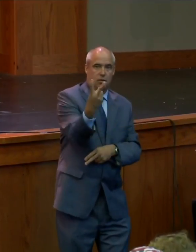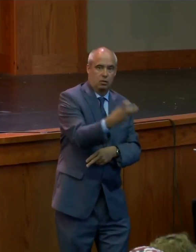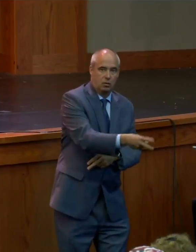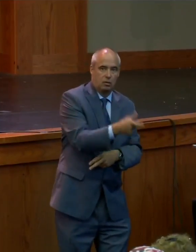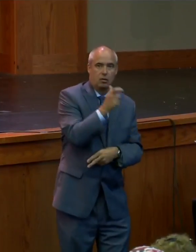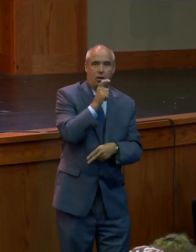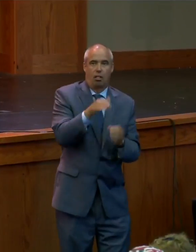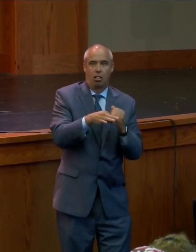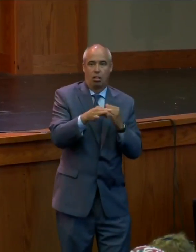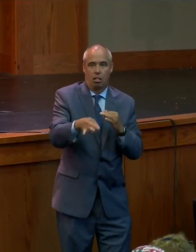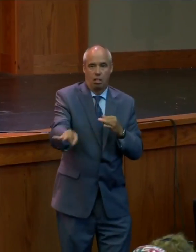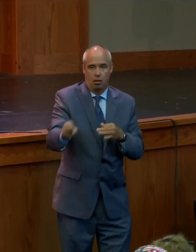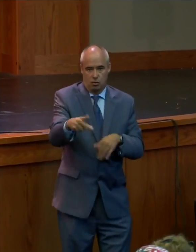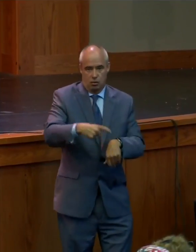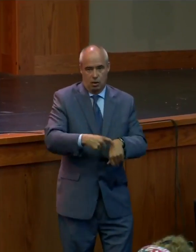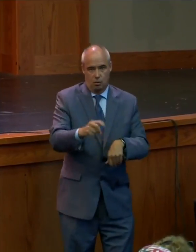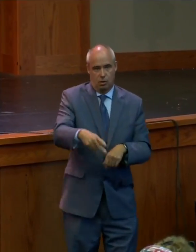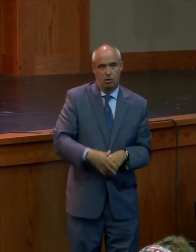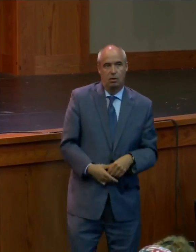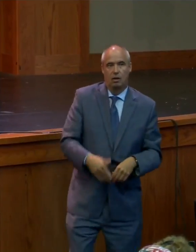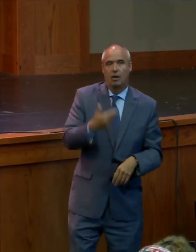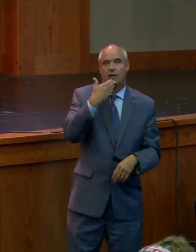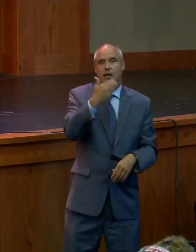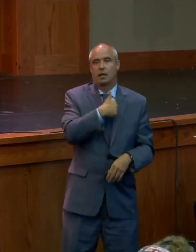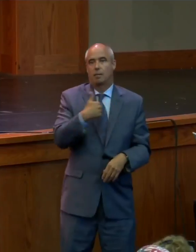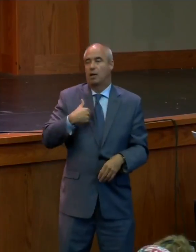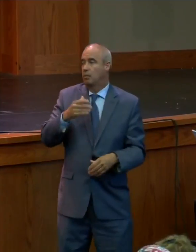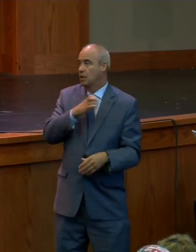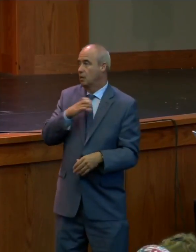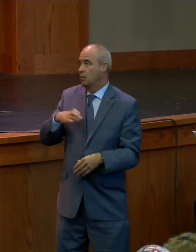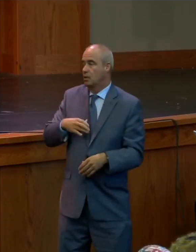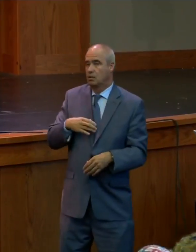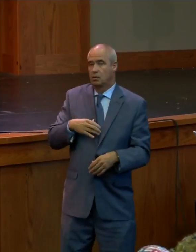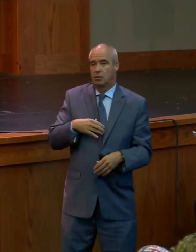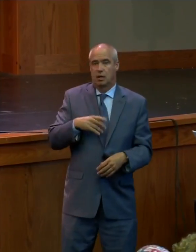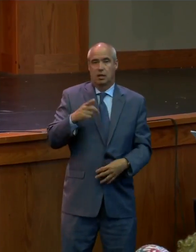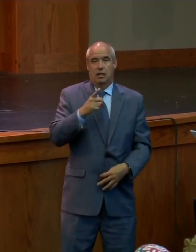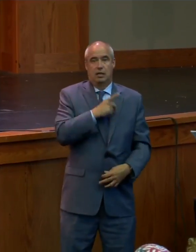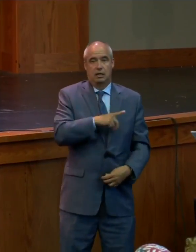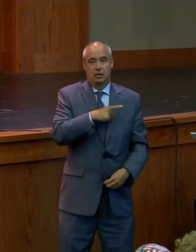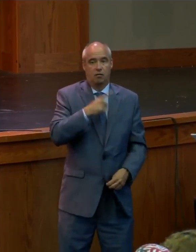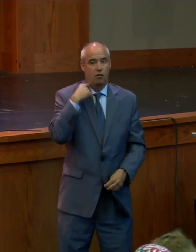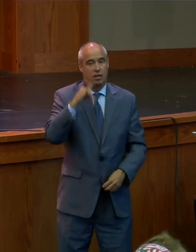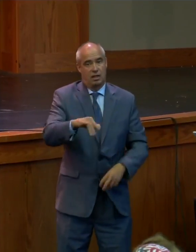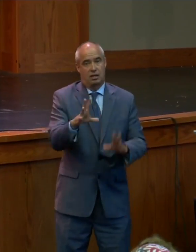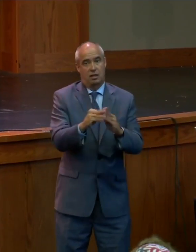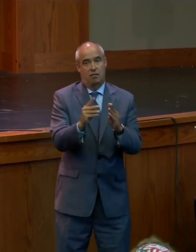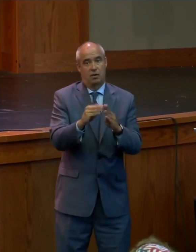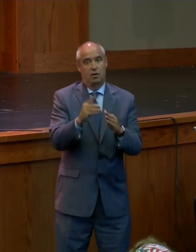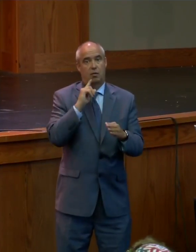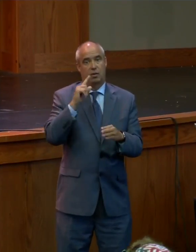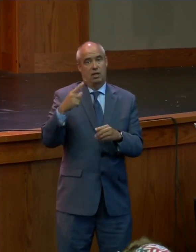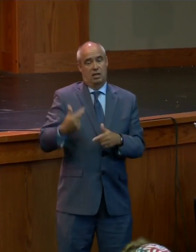THANK YOU, MEMBERS OF THE COMMISSION AND FELLOW DELEGATES TO THIS CONVENTION. I HAVE LIVED HERE IN THE DISTRICT FOR SEVERAL YEARS NOW